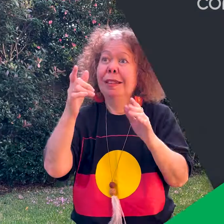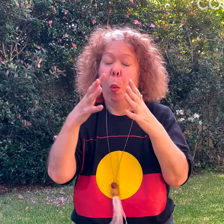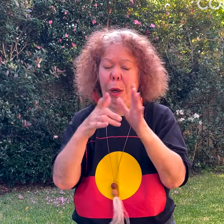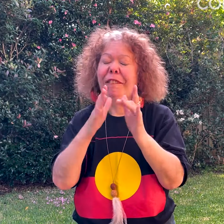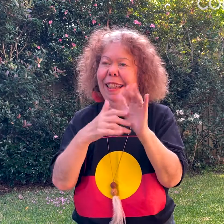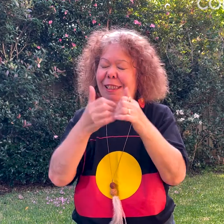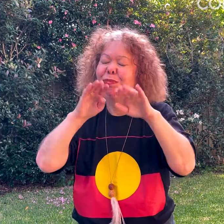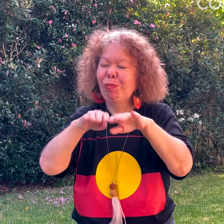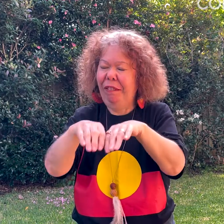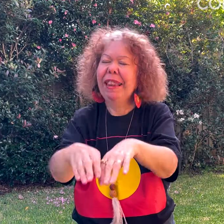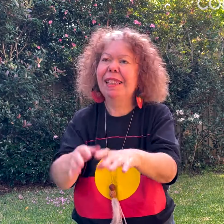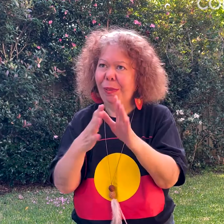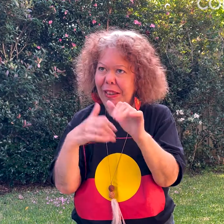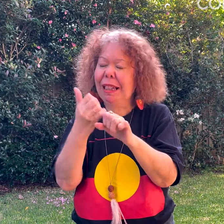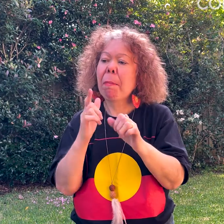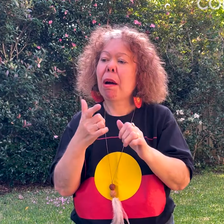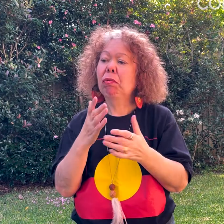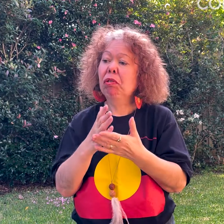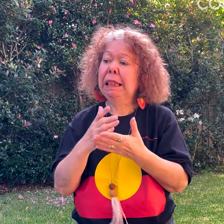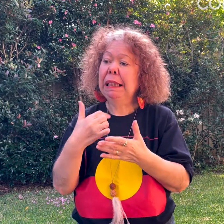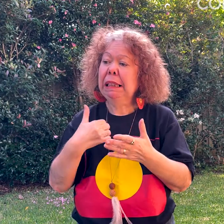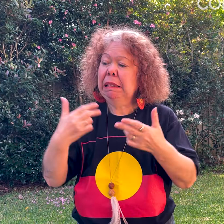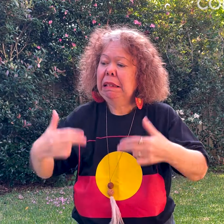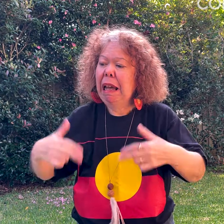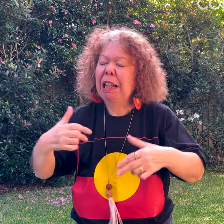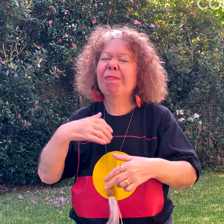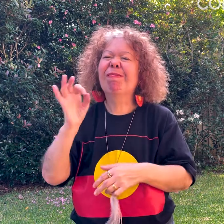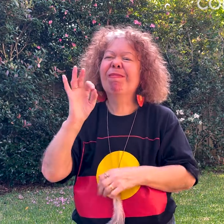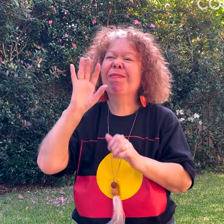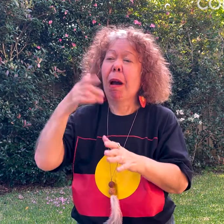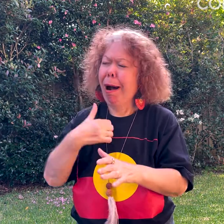I do some weaving but I do not really dance.